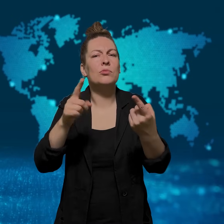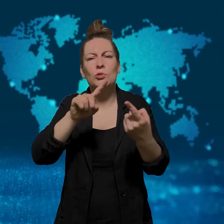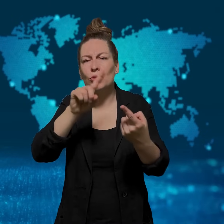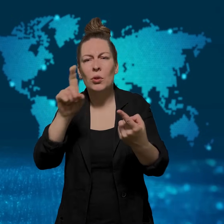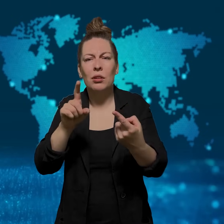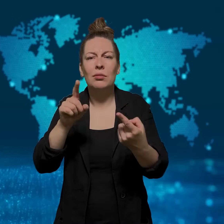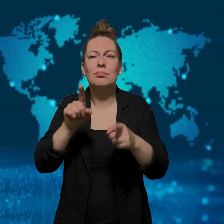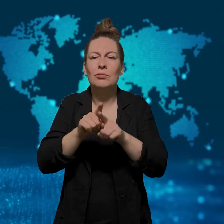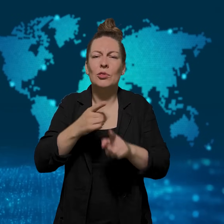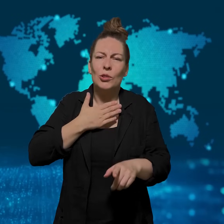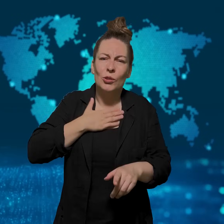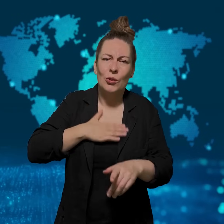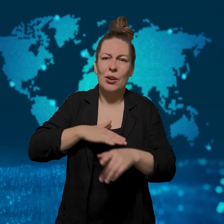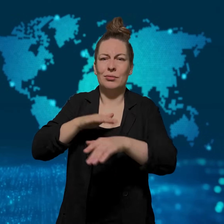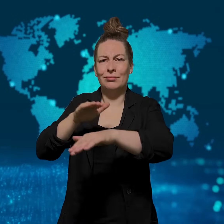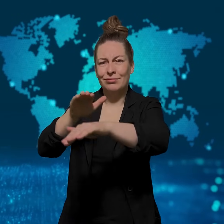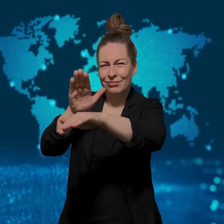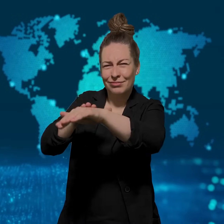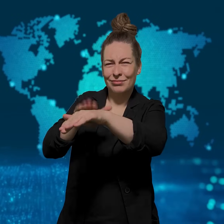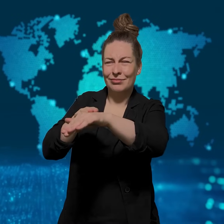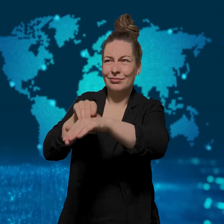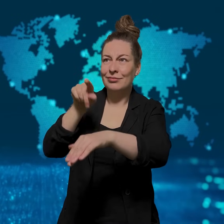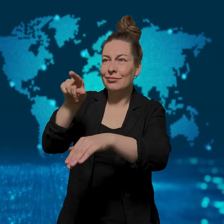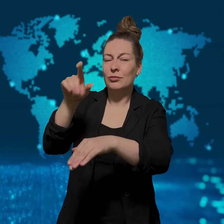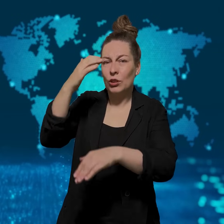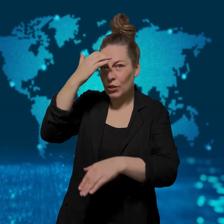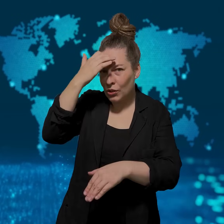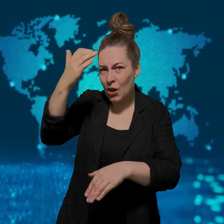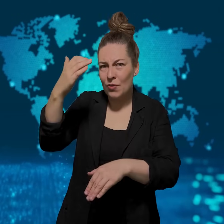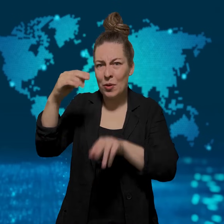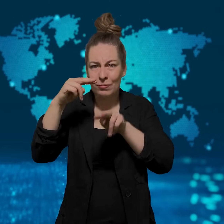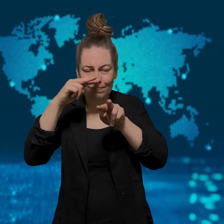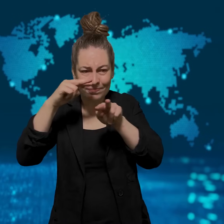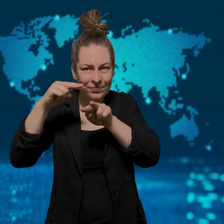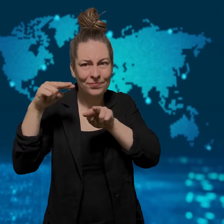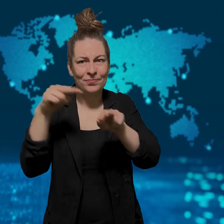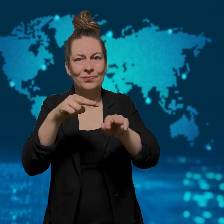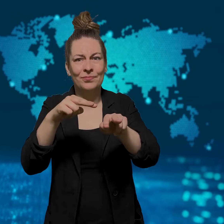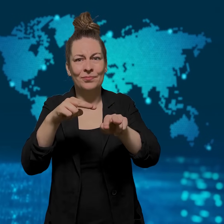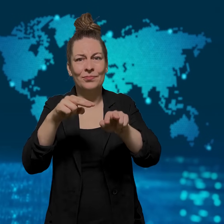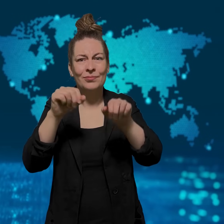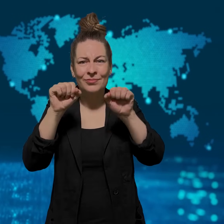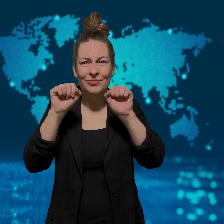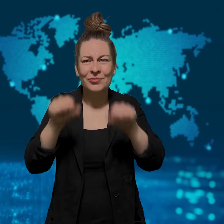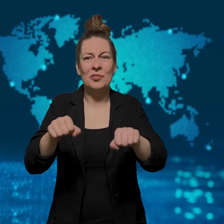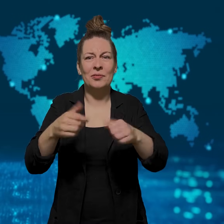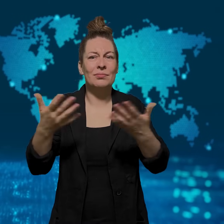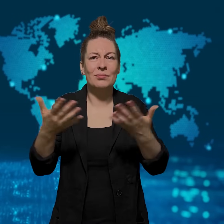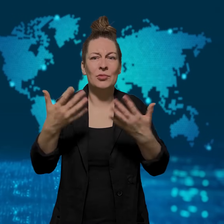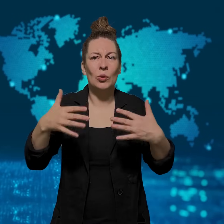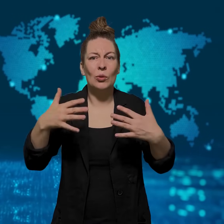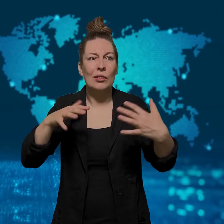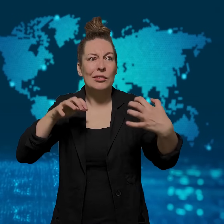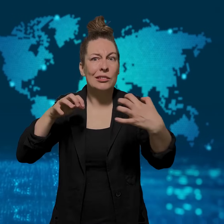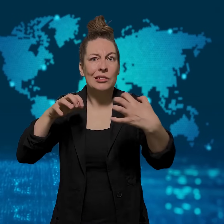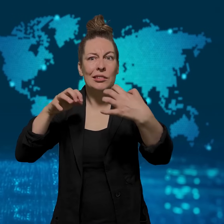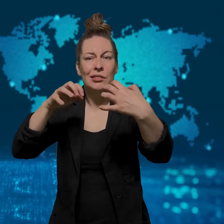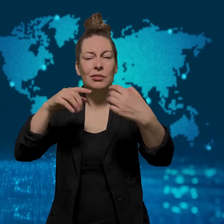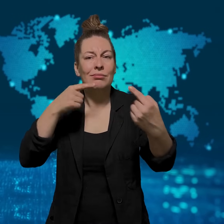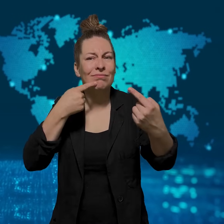Some say it was released to pressure the government to